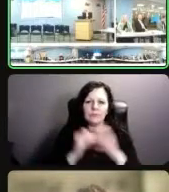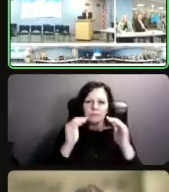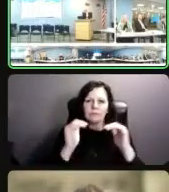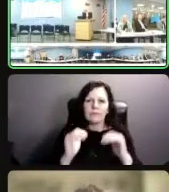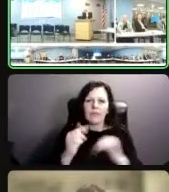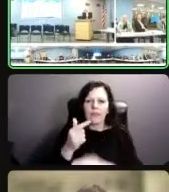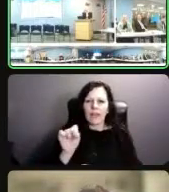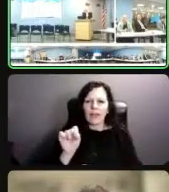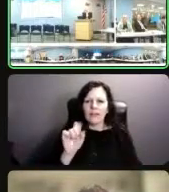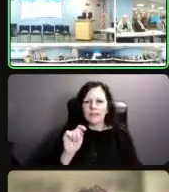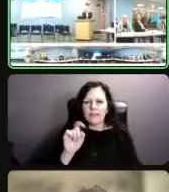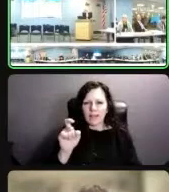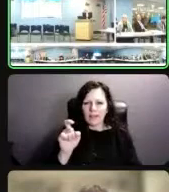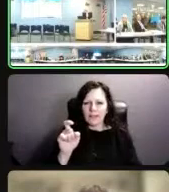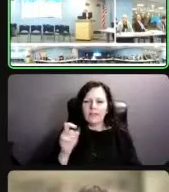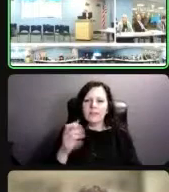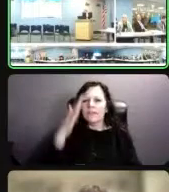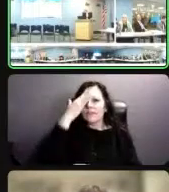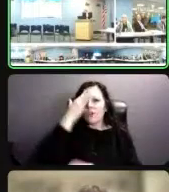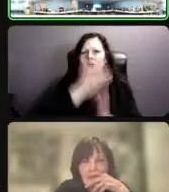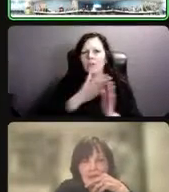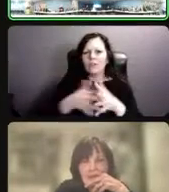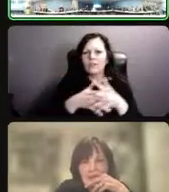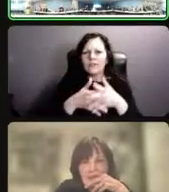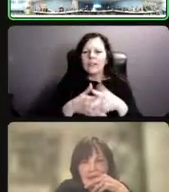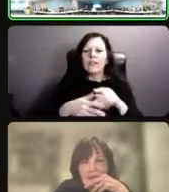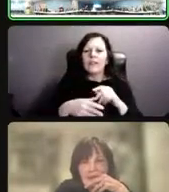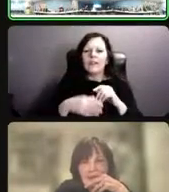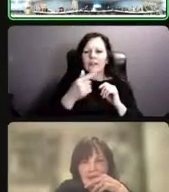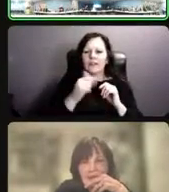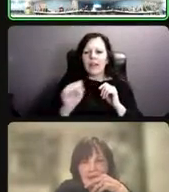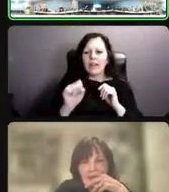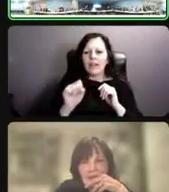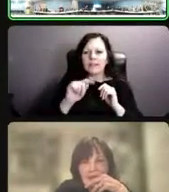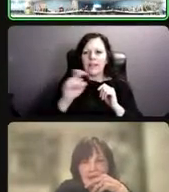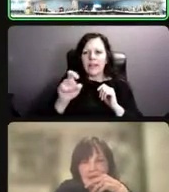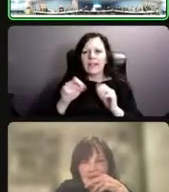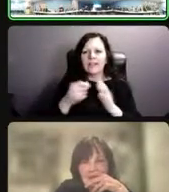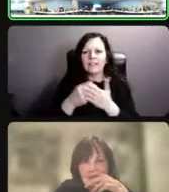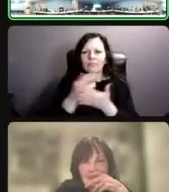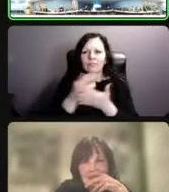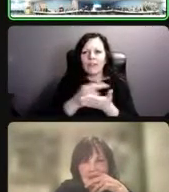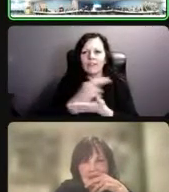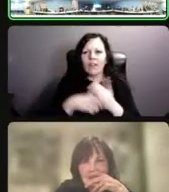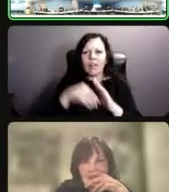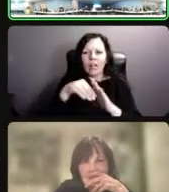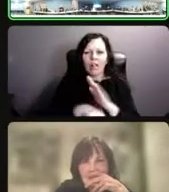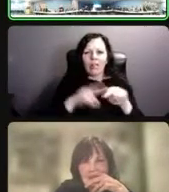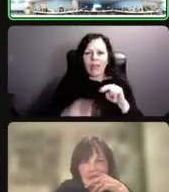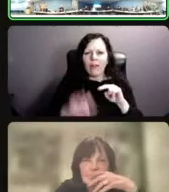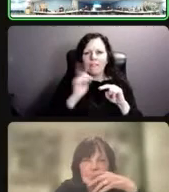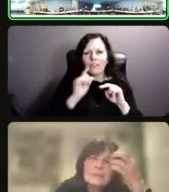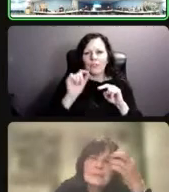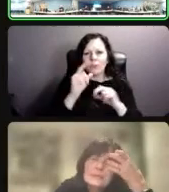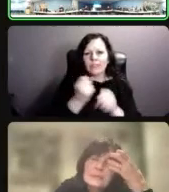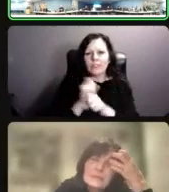BENEFIT FOROU ALL OR POTENTIAL BENEFIT.